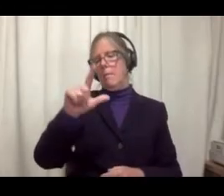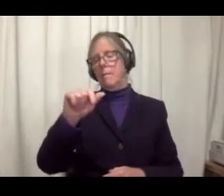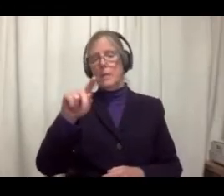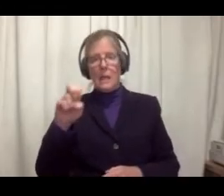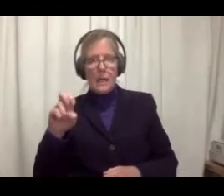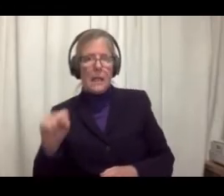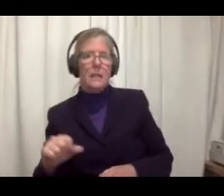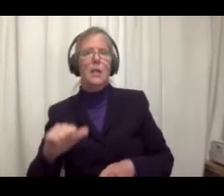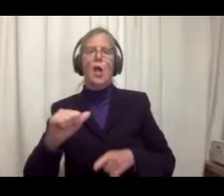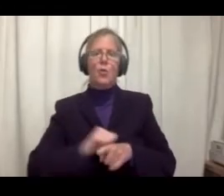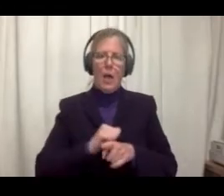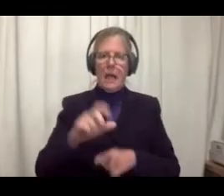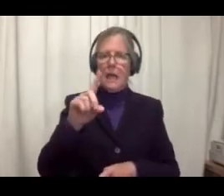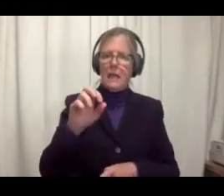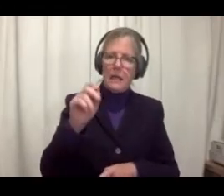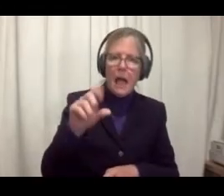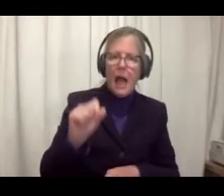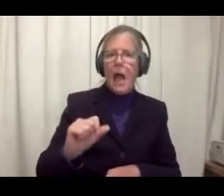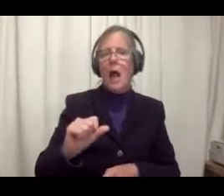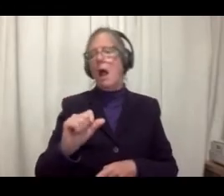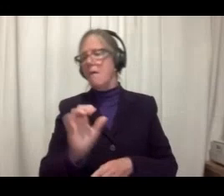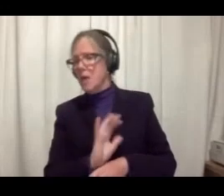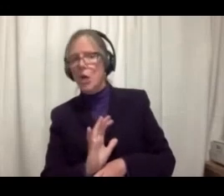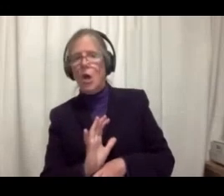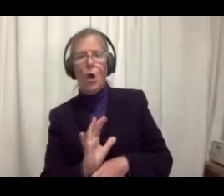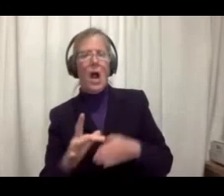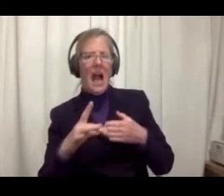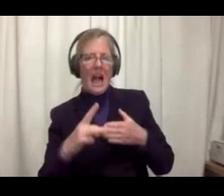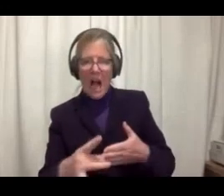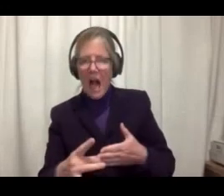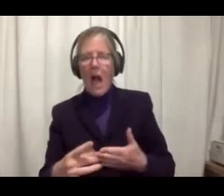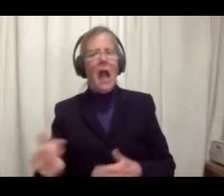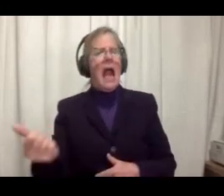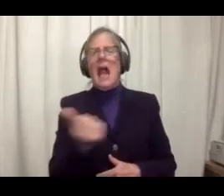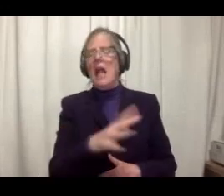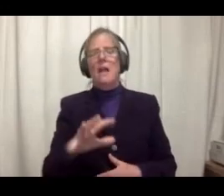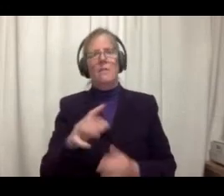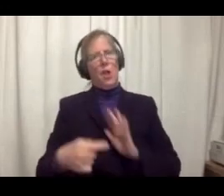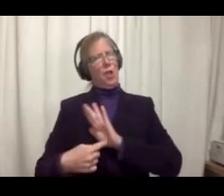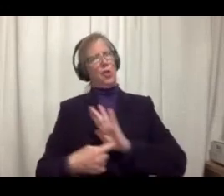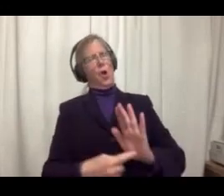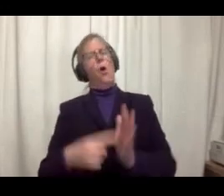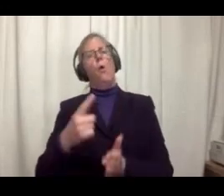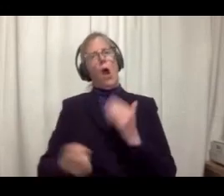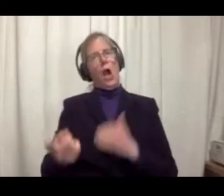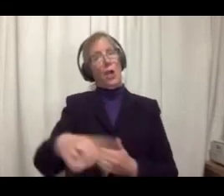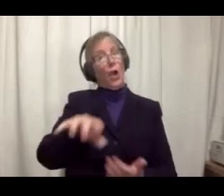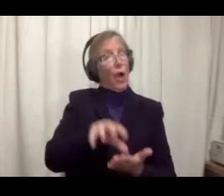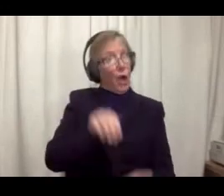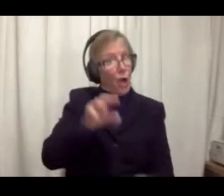guides, really anything that captures what your project is learning and creating along the way.